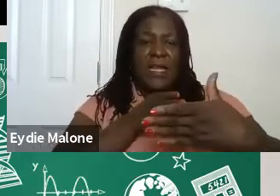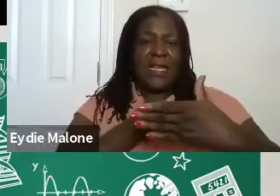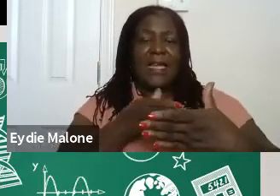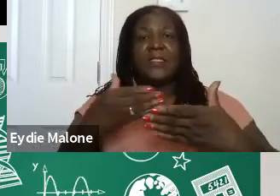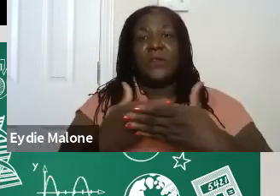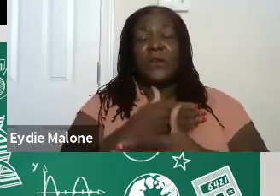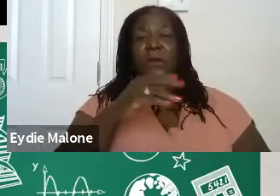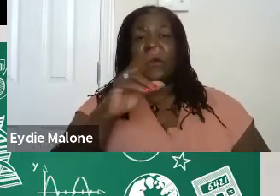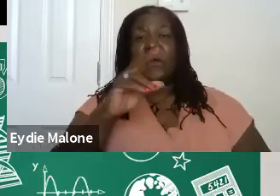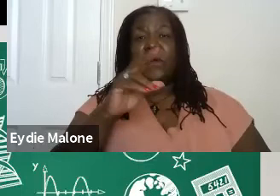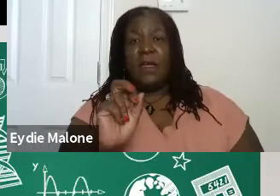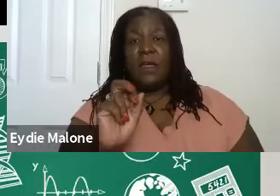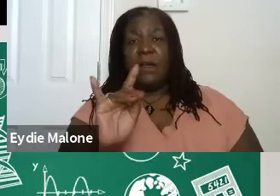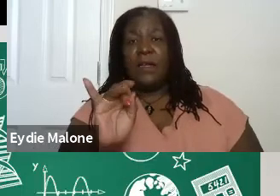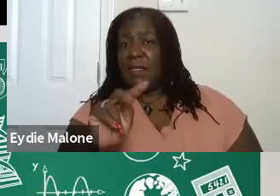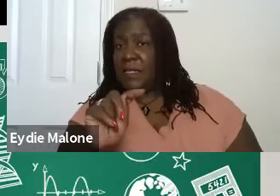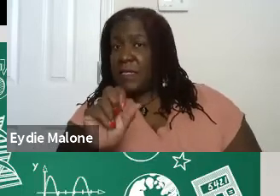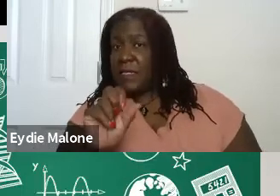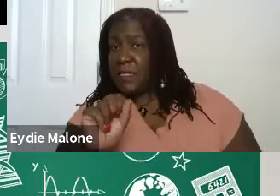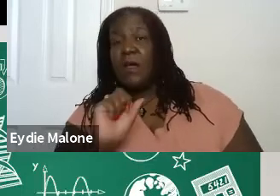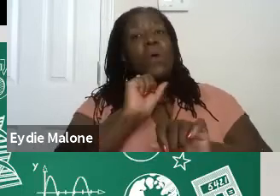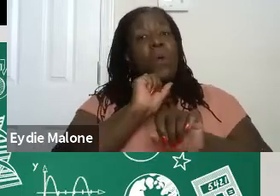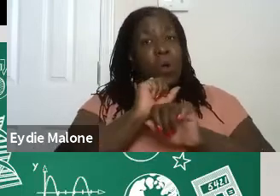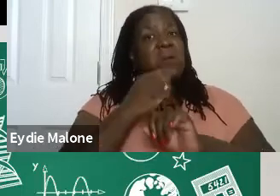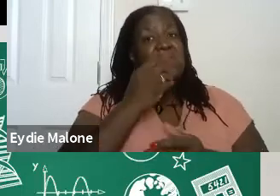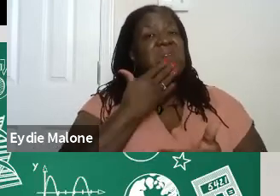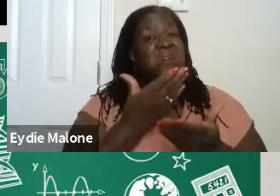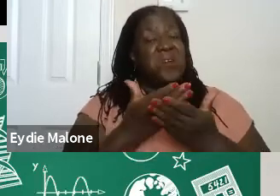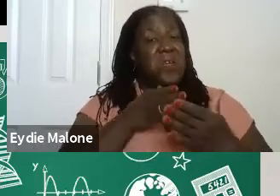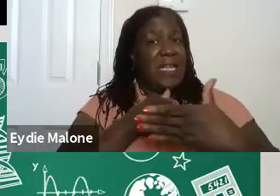against Delta, but what will happen when new variants come down the pike? We'll have to